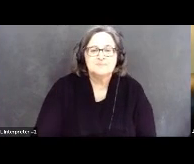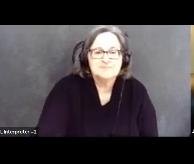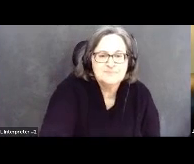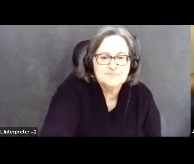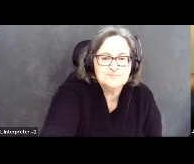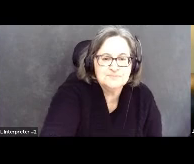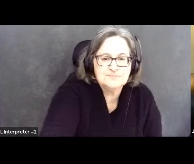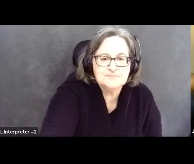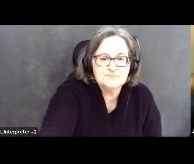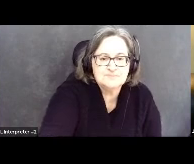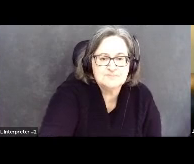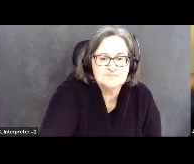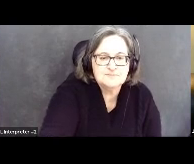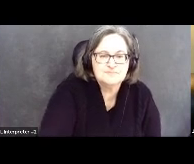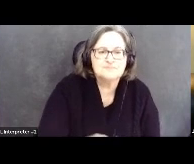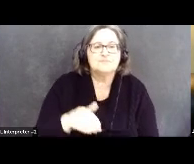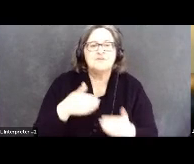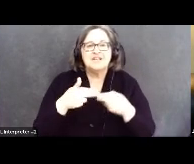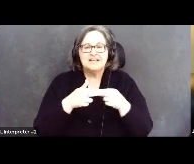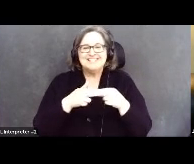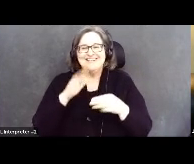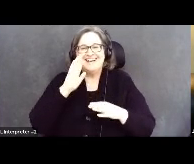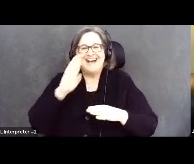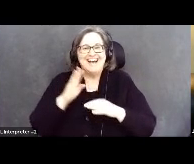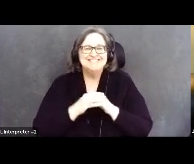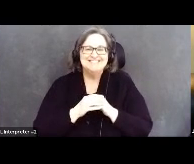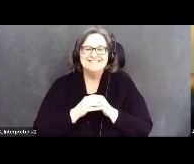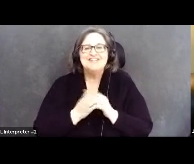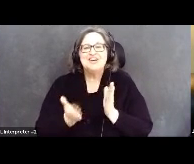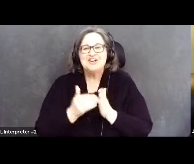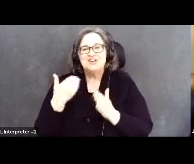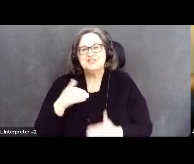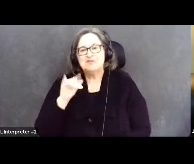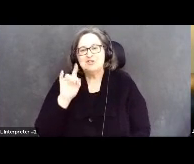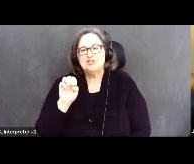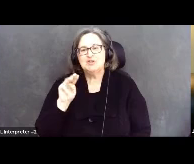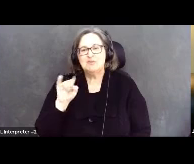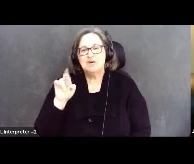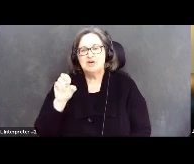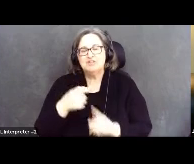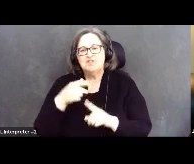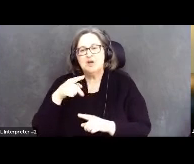Next slide, please. Hi. So once again, I'm Julie Myers with the Pennsylvania Department of Health.